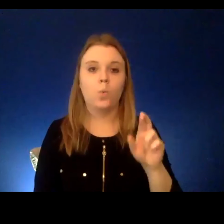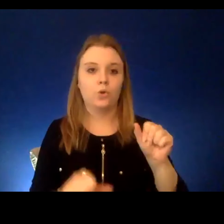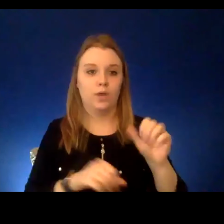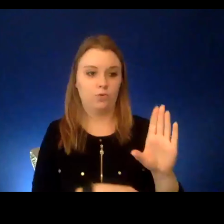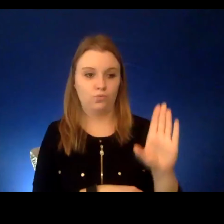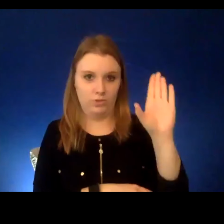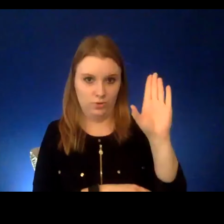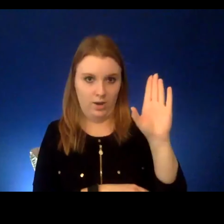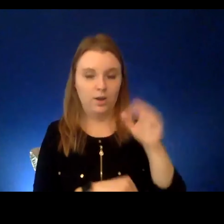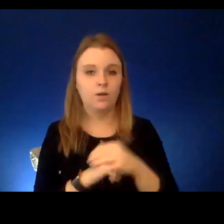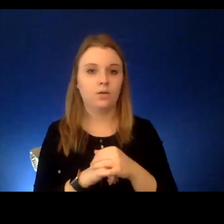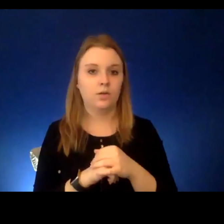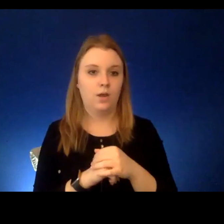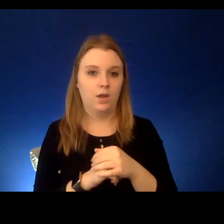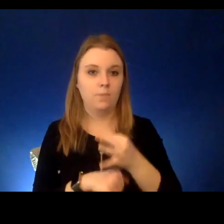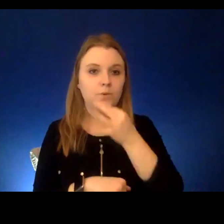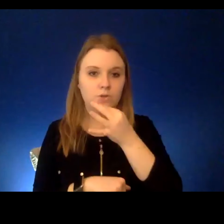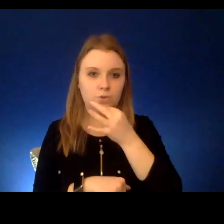And in just a moment, we will also have Emma on.